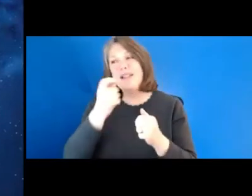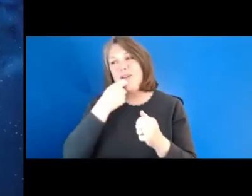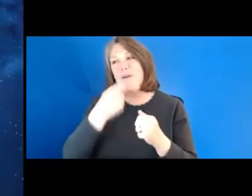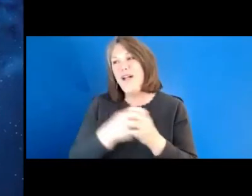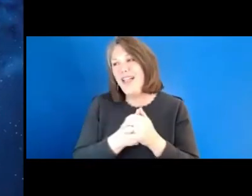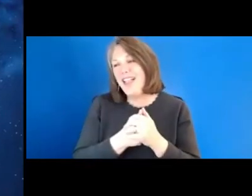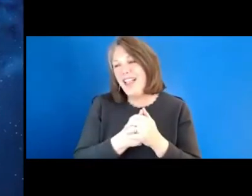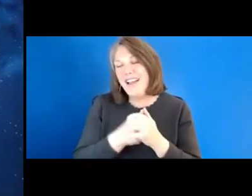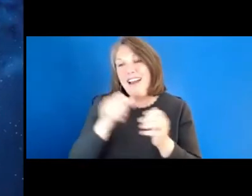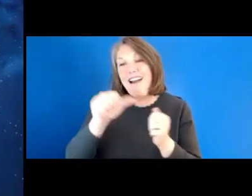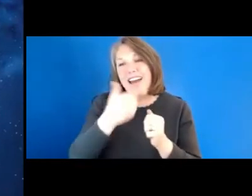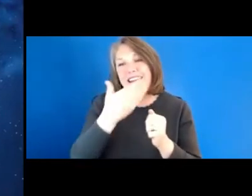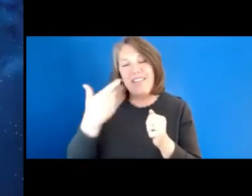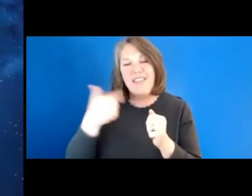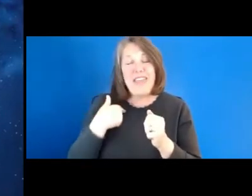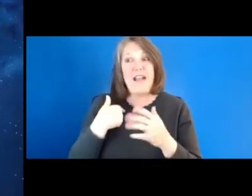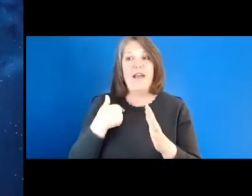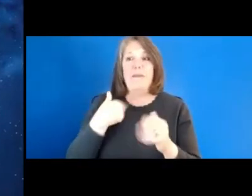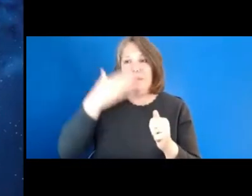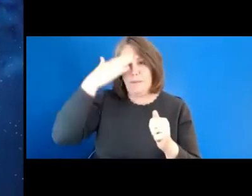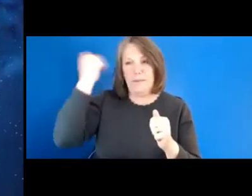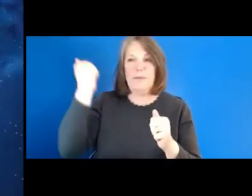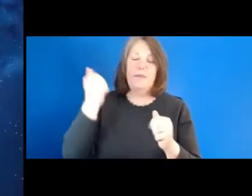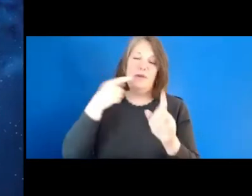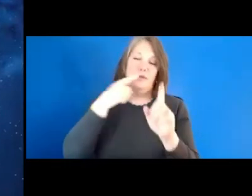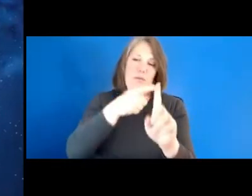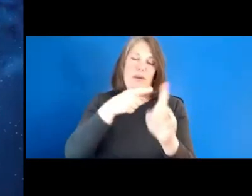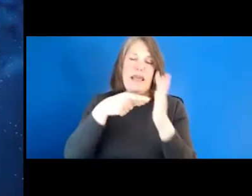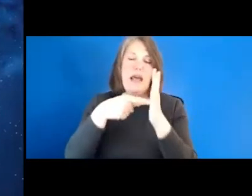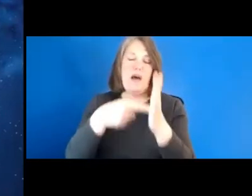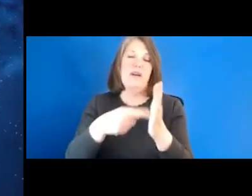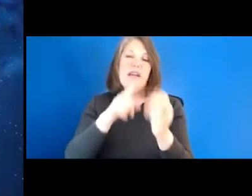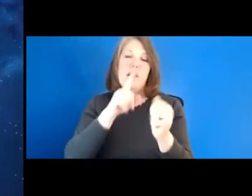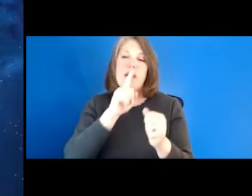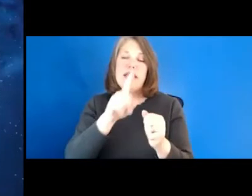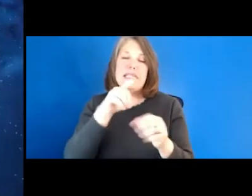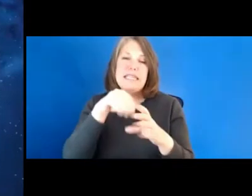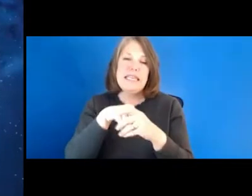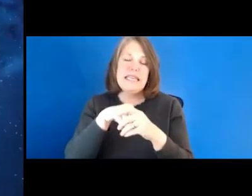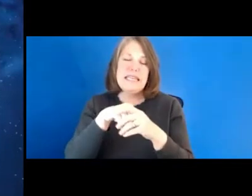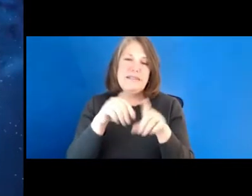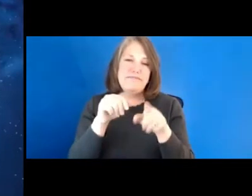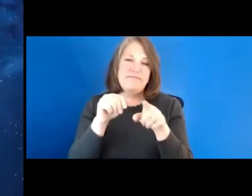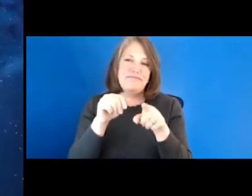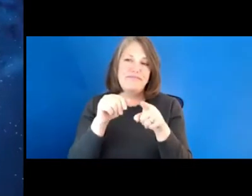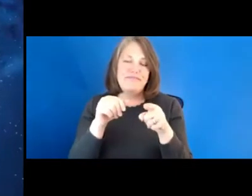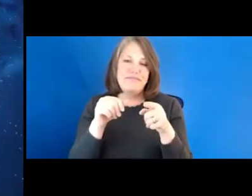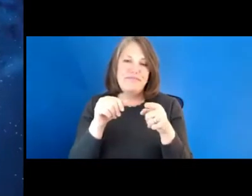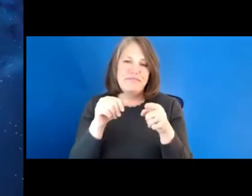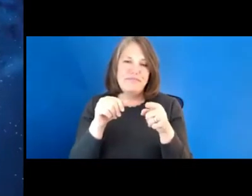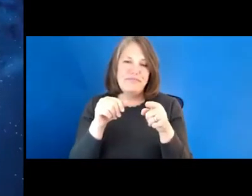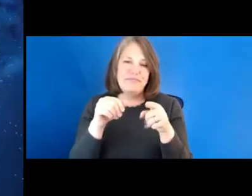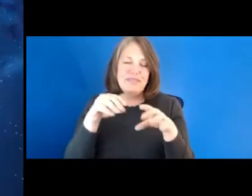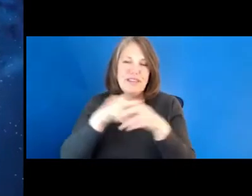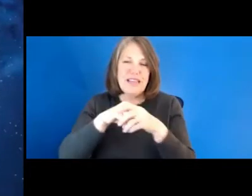Another thing that I neglected to point out 17:06:29 is that here in the platform, -- let